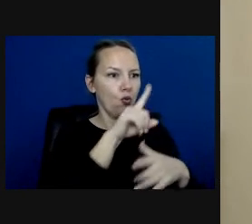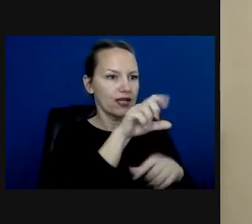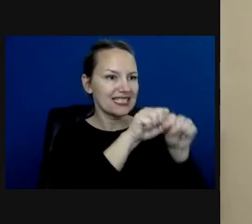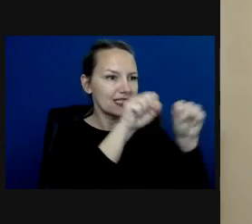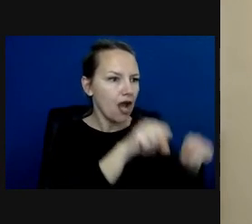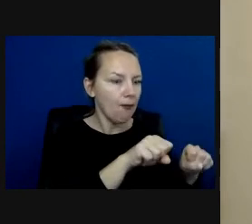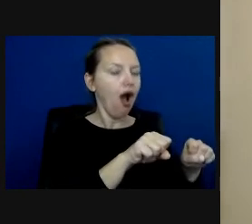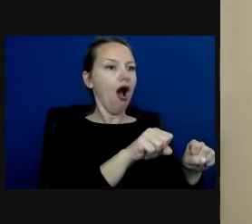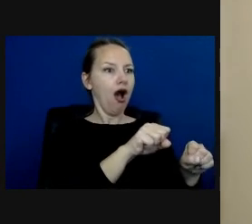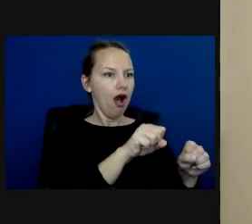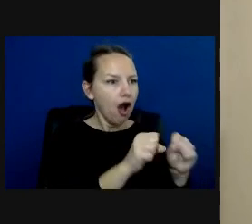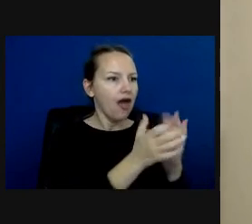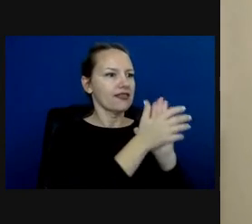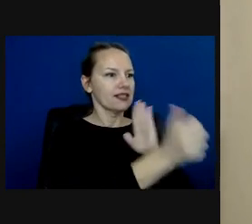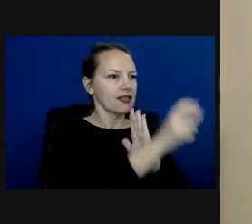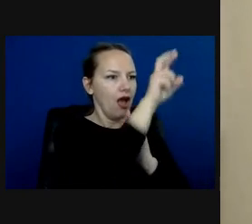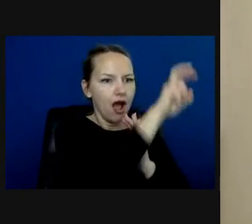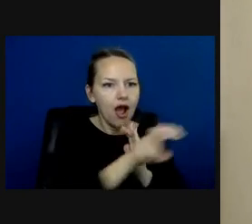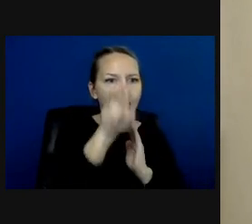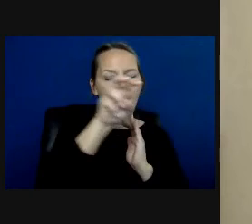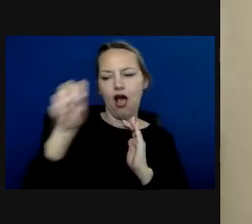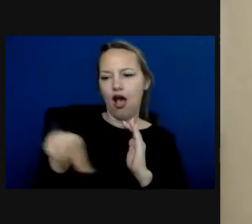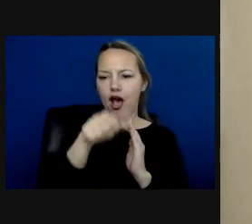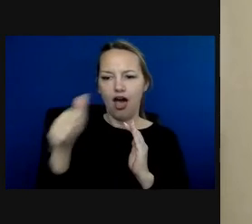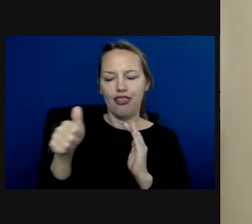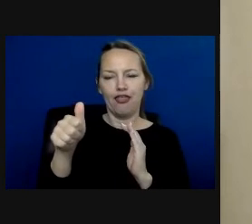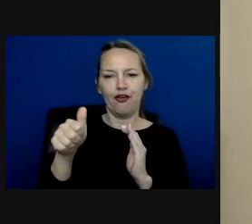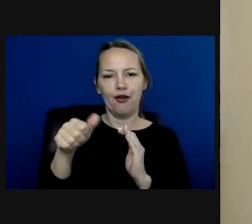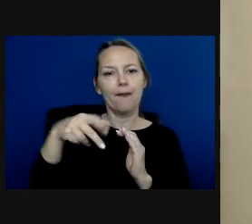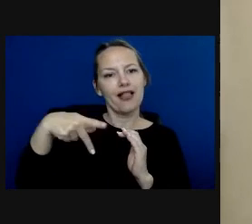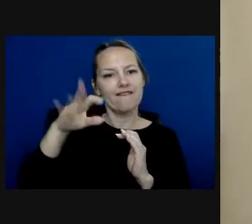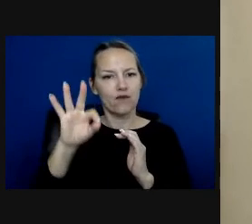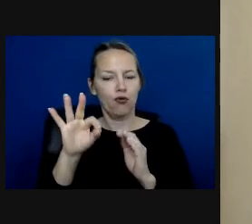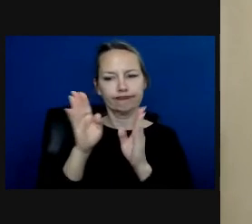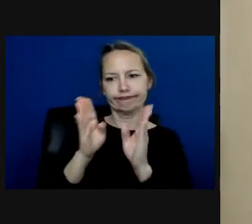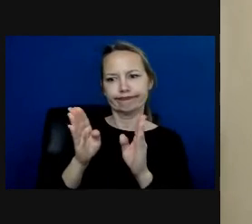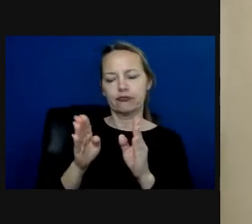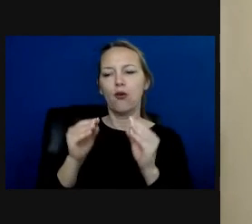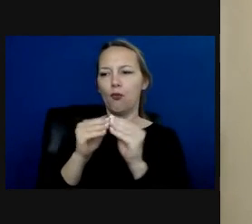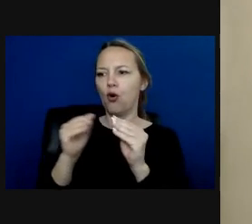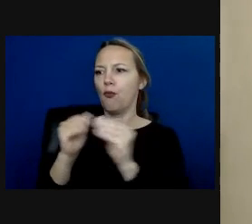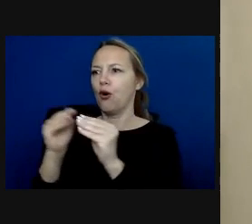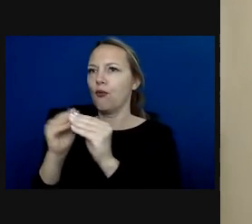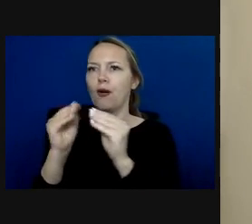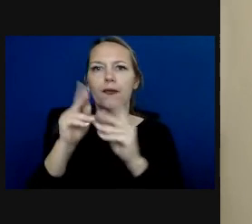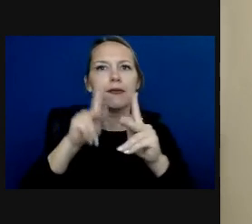that skill to other platforms and systems, and more and more people will be able to access more and more content.